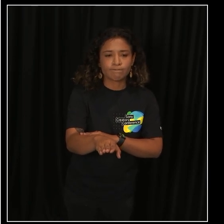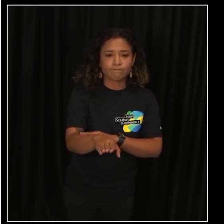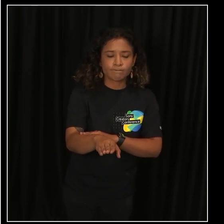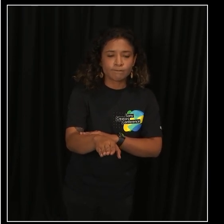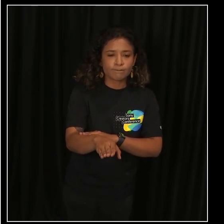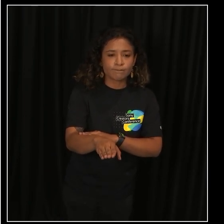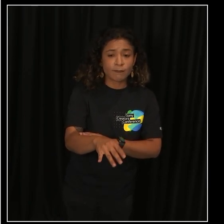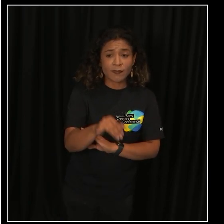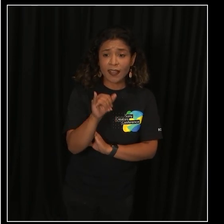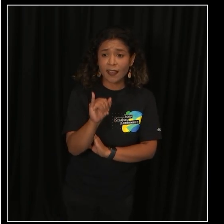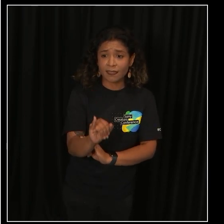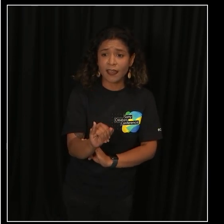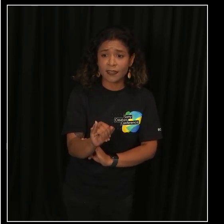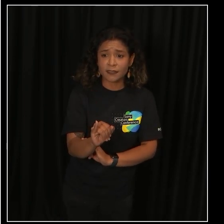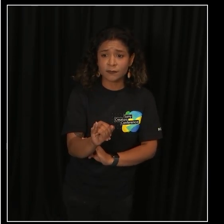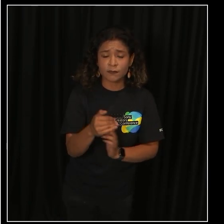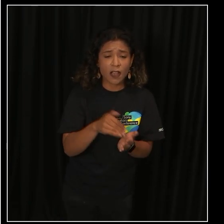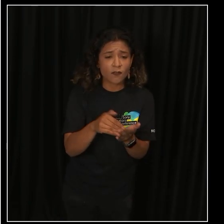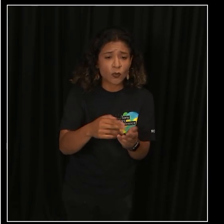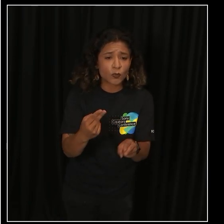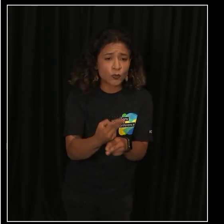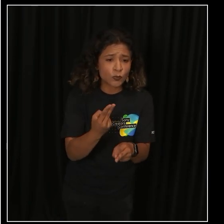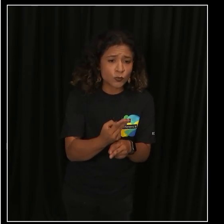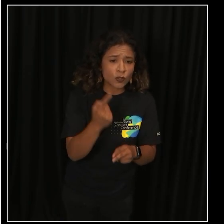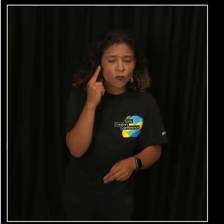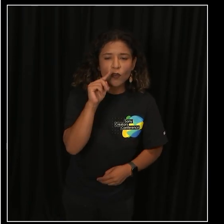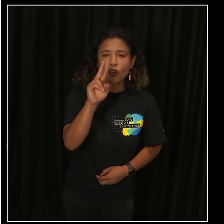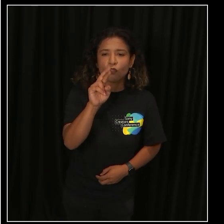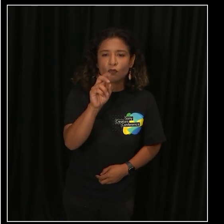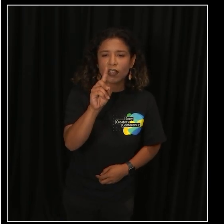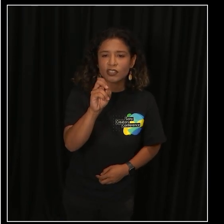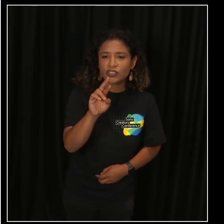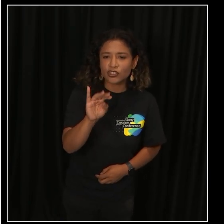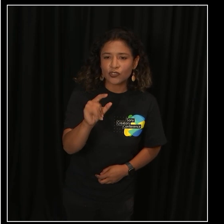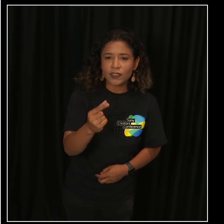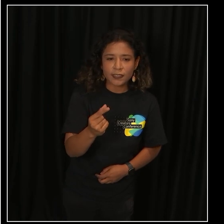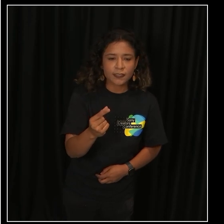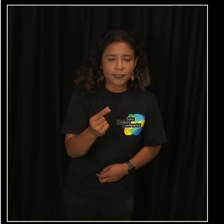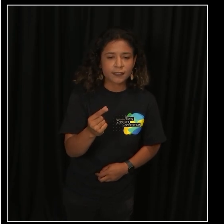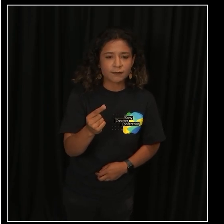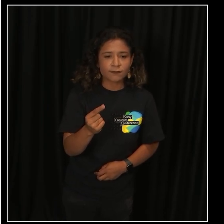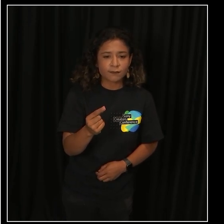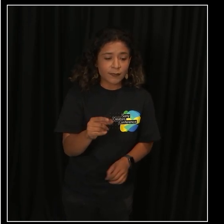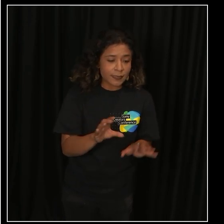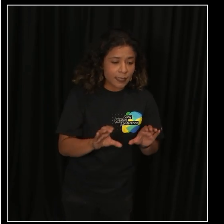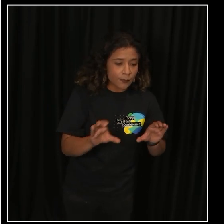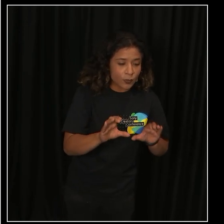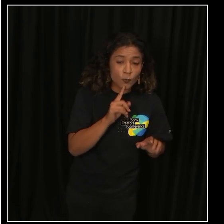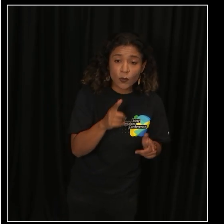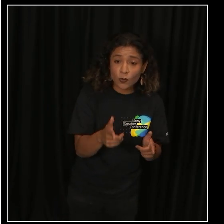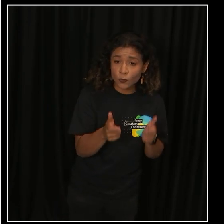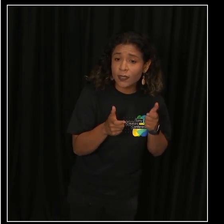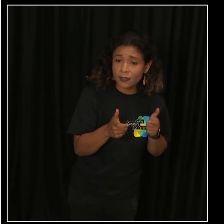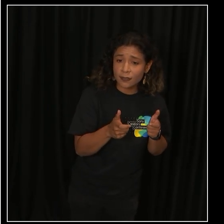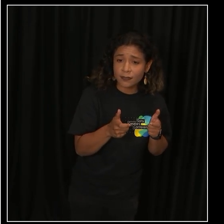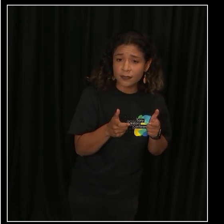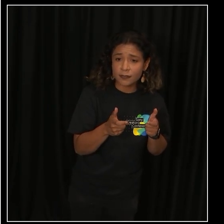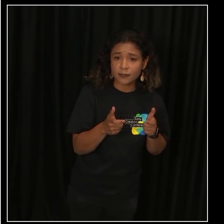This is often used in real time rendering it integral is computed quickly by fetching the pre computed textures.